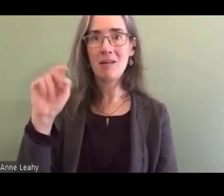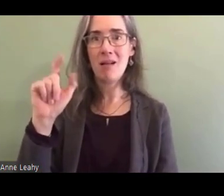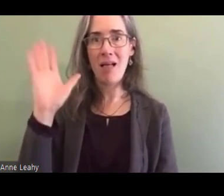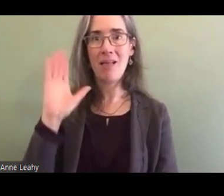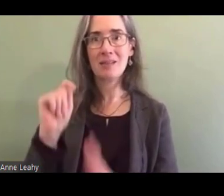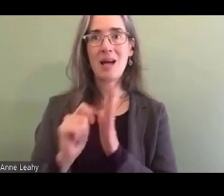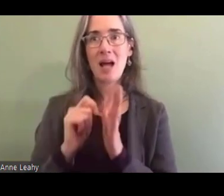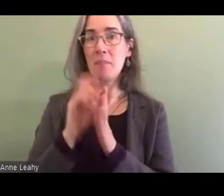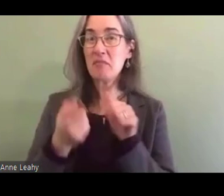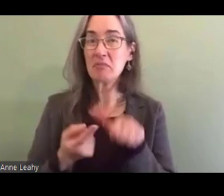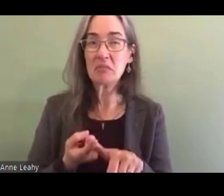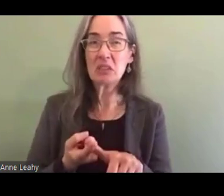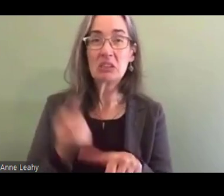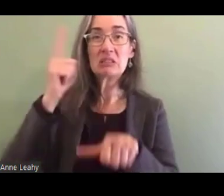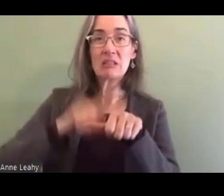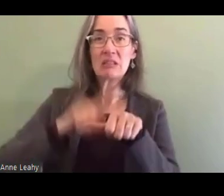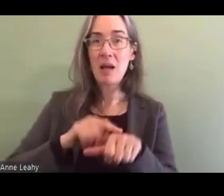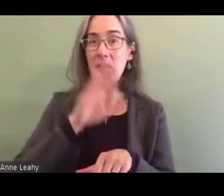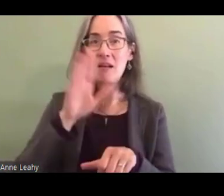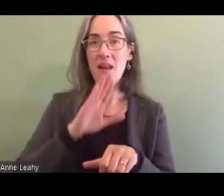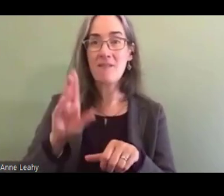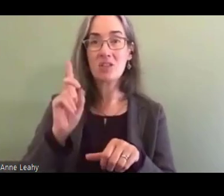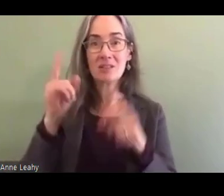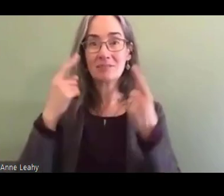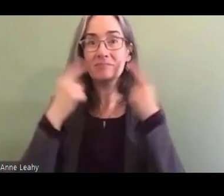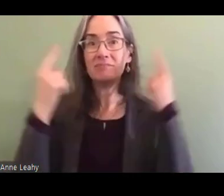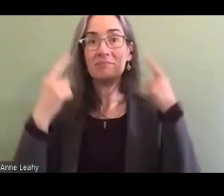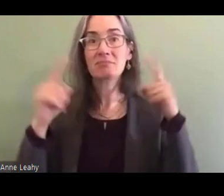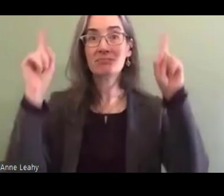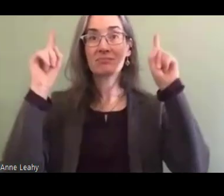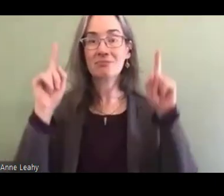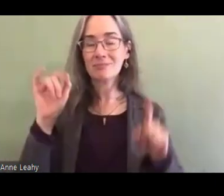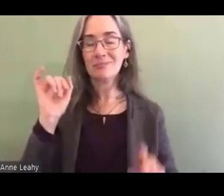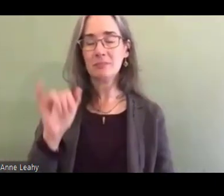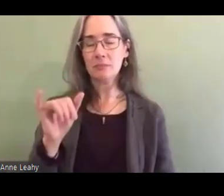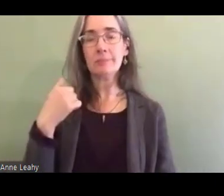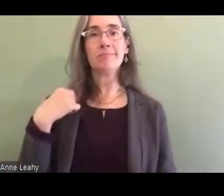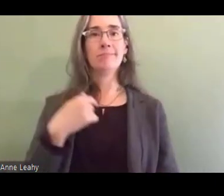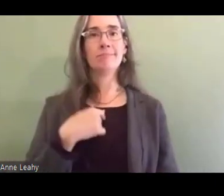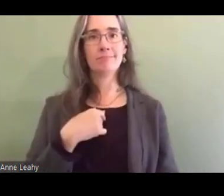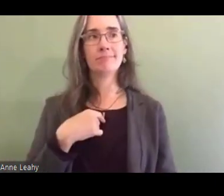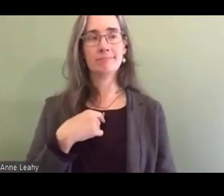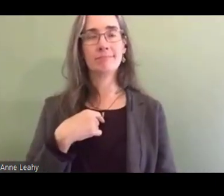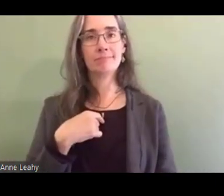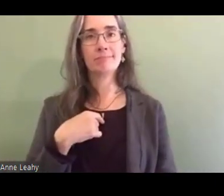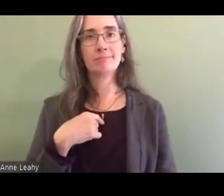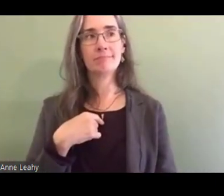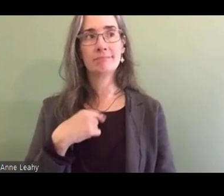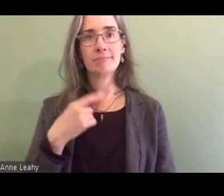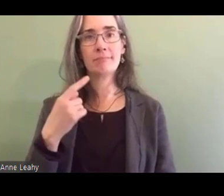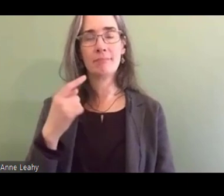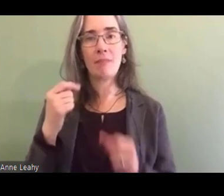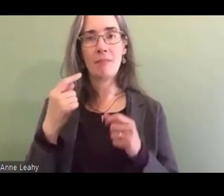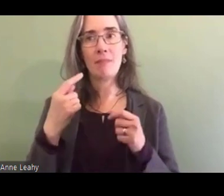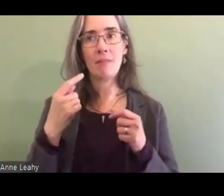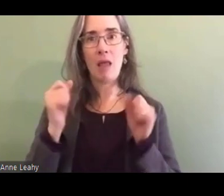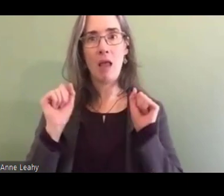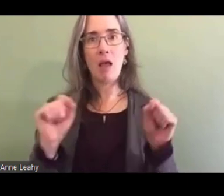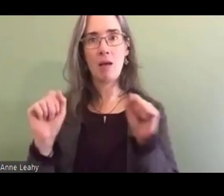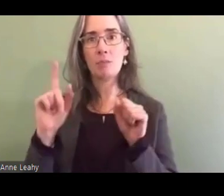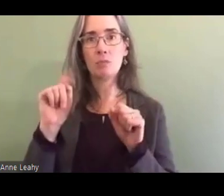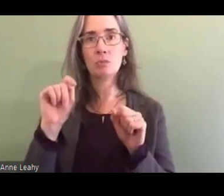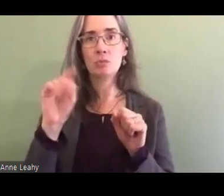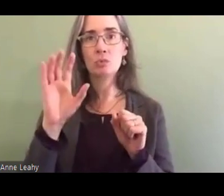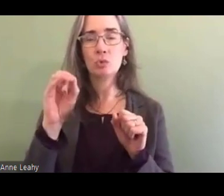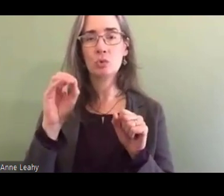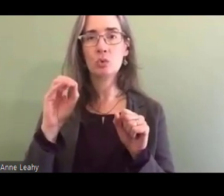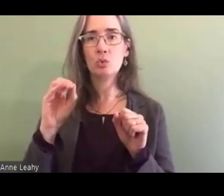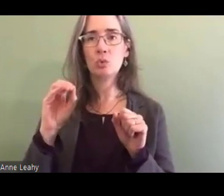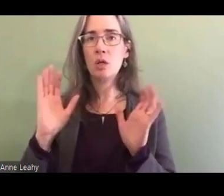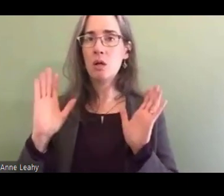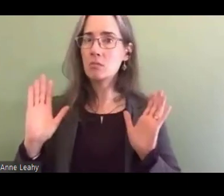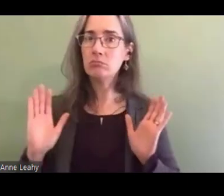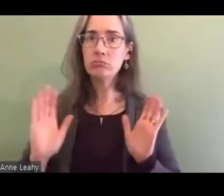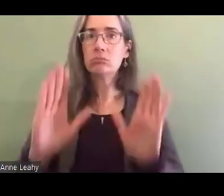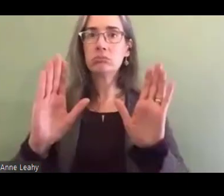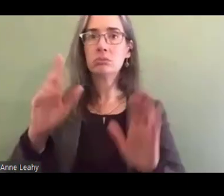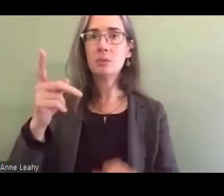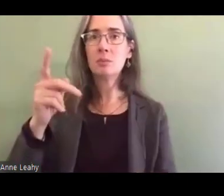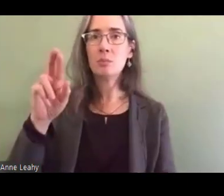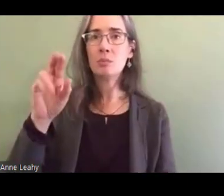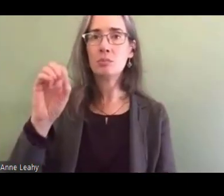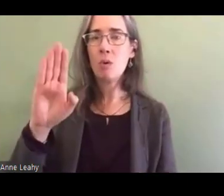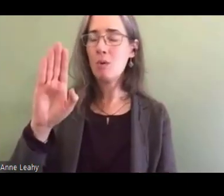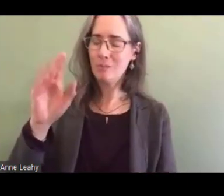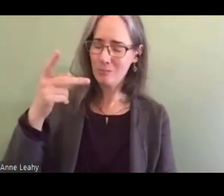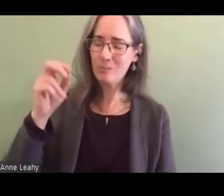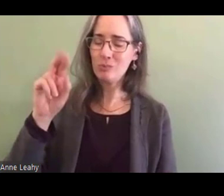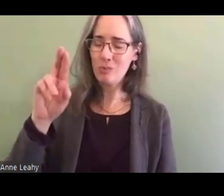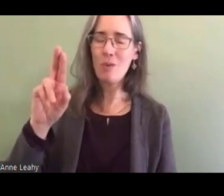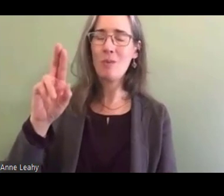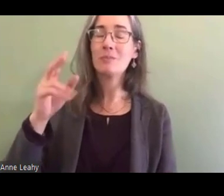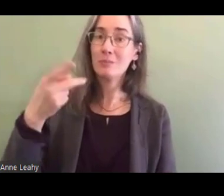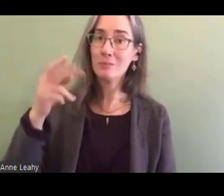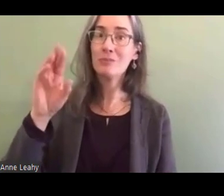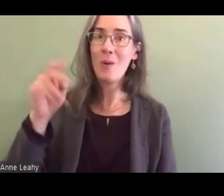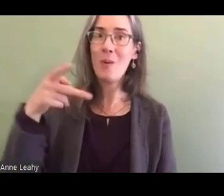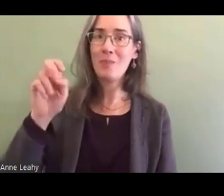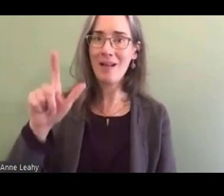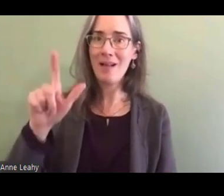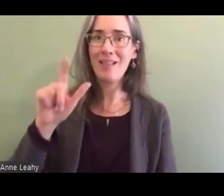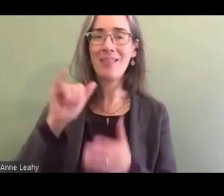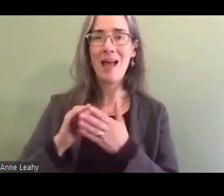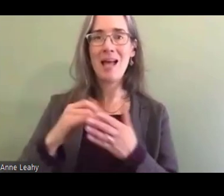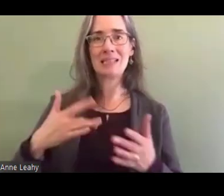and was never done before successfully, we were able to propel that sentiment of accessibility.